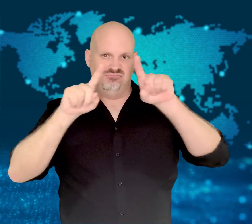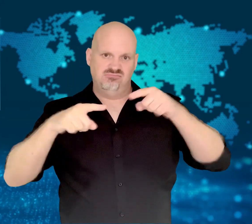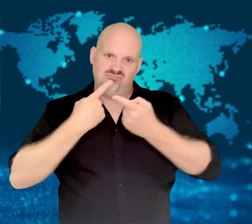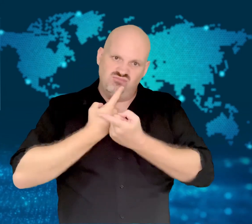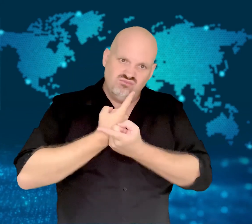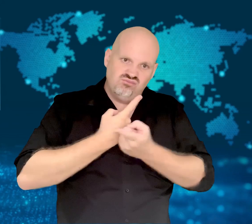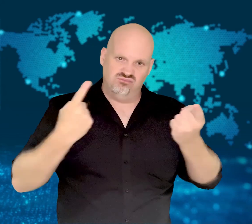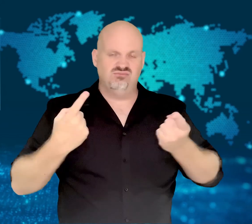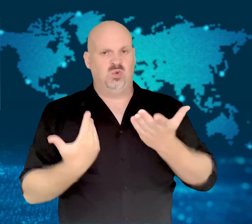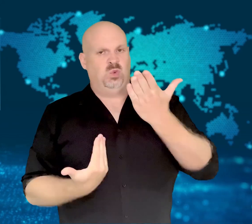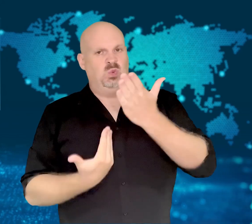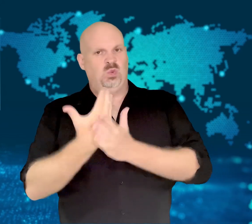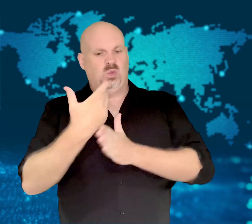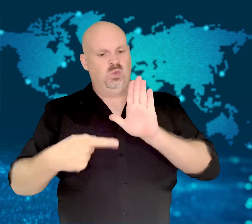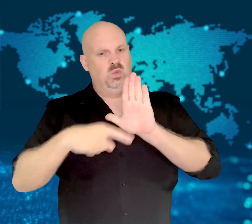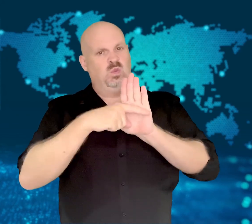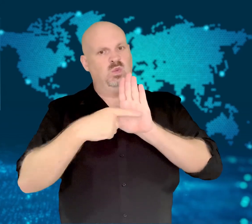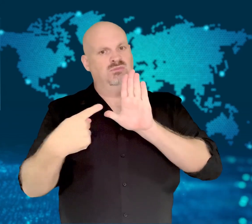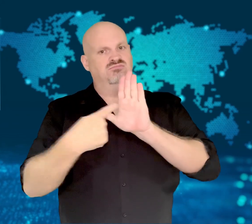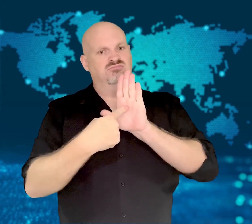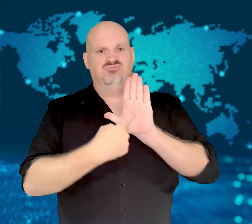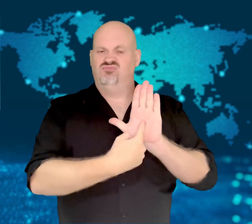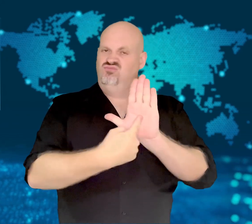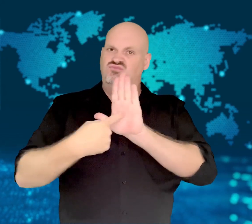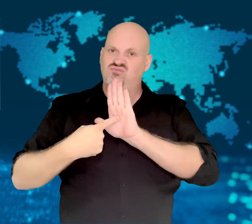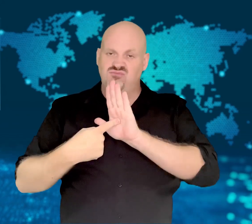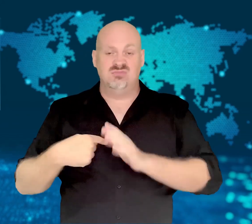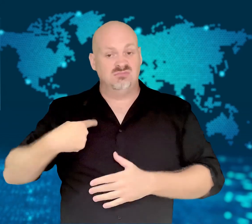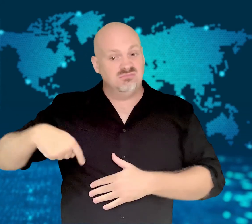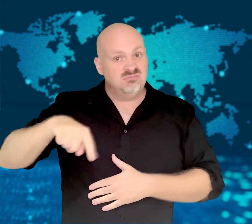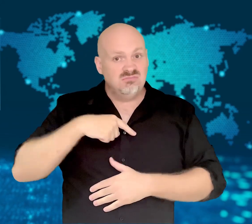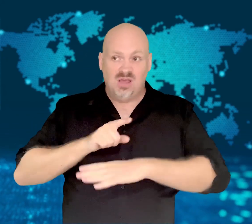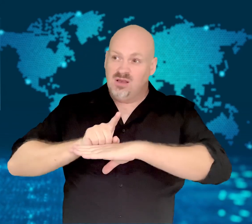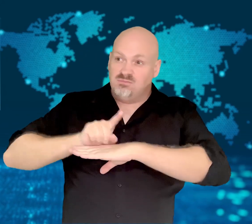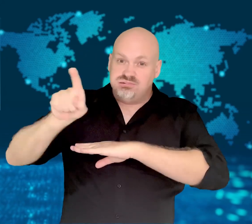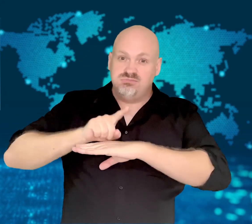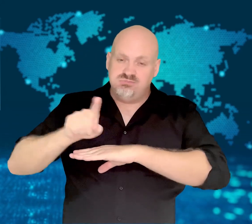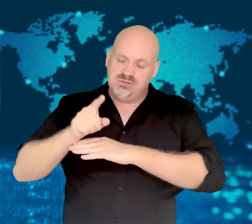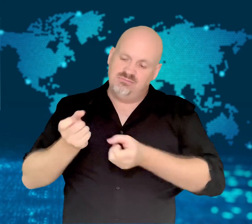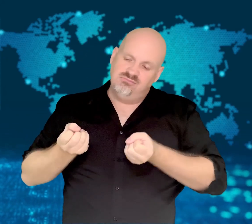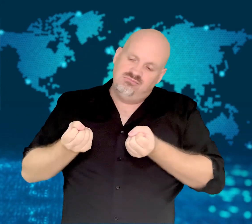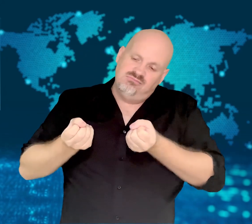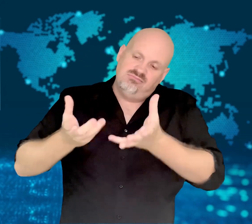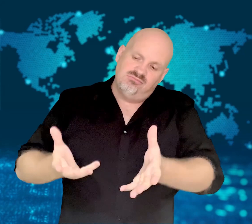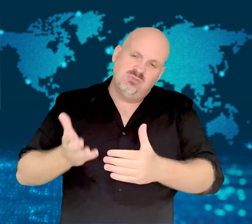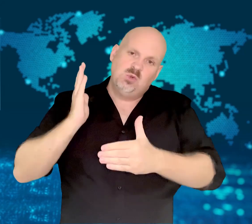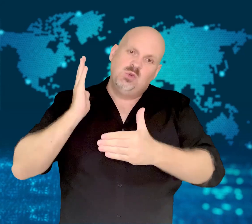saying that the country would not surrender its nuclear weapons even if facing